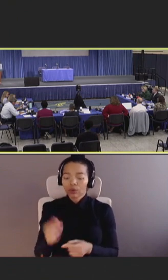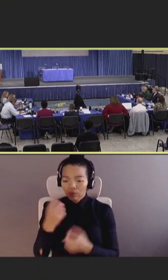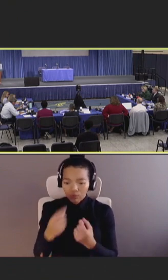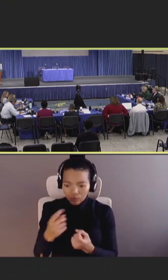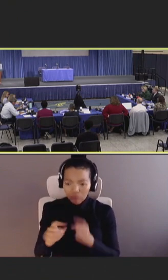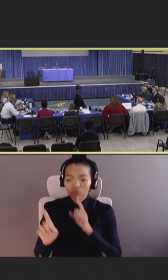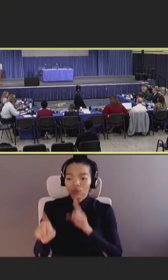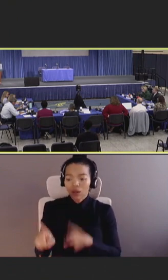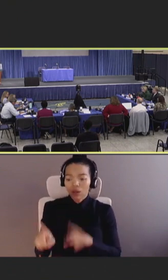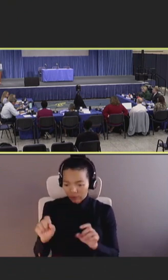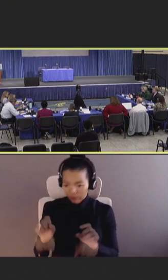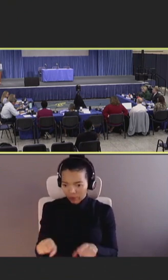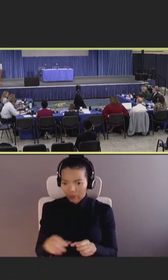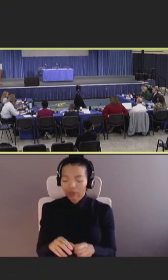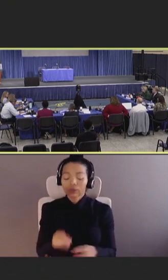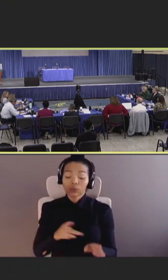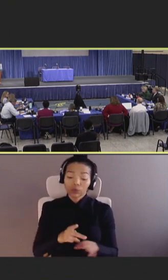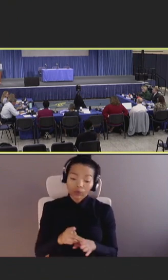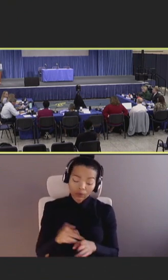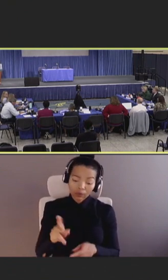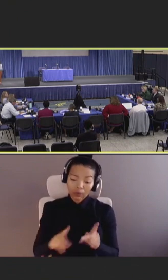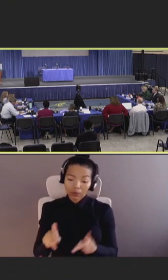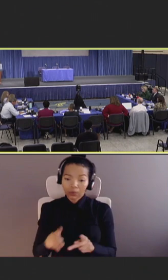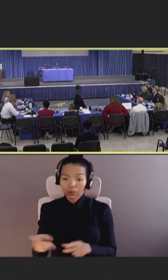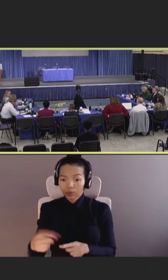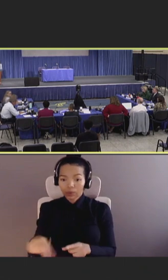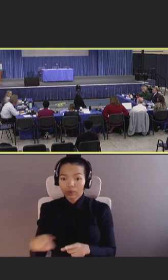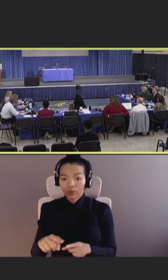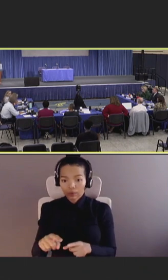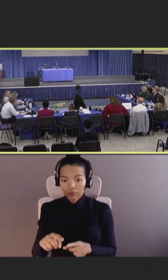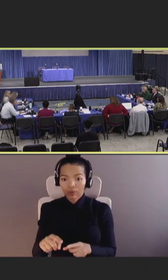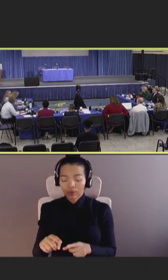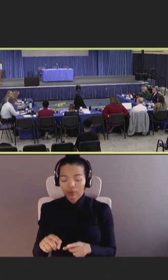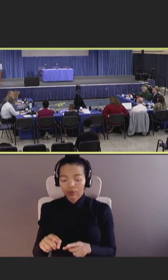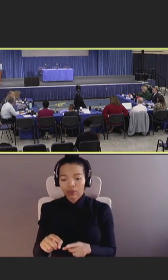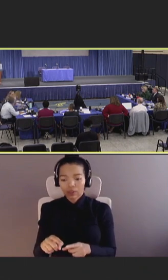Both professionals and people who make an informed decision to vaccinate themselves